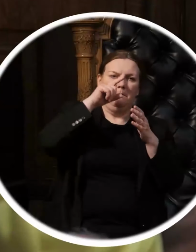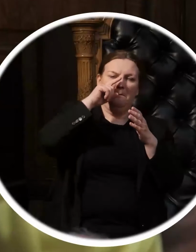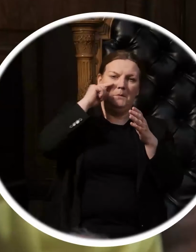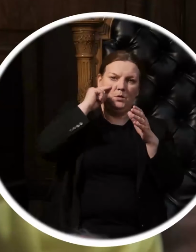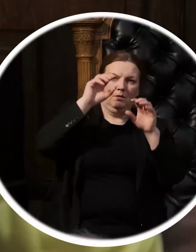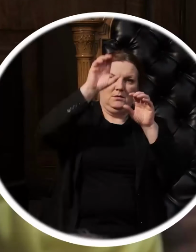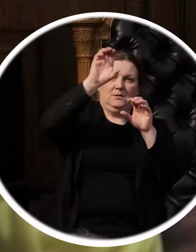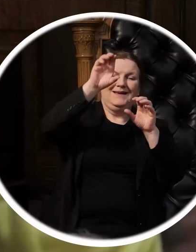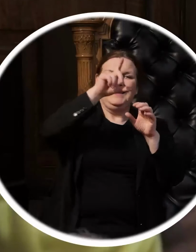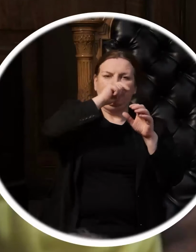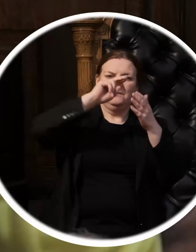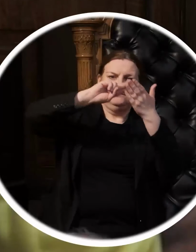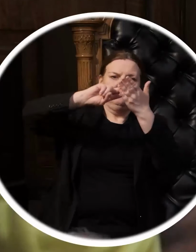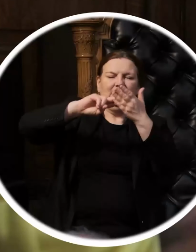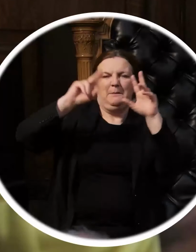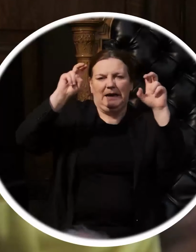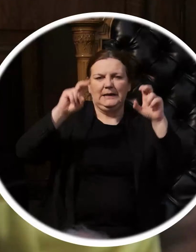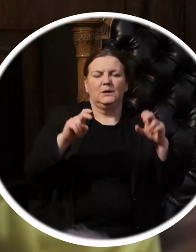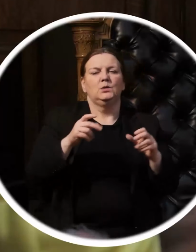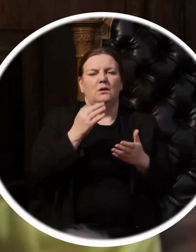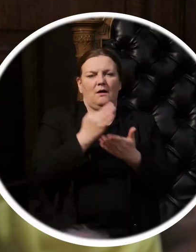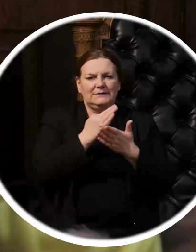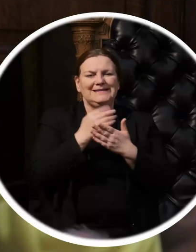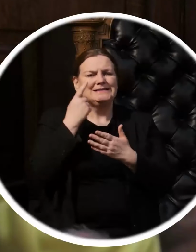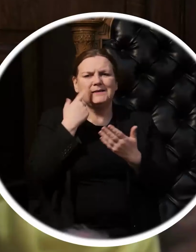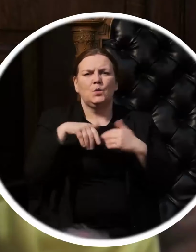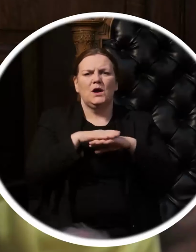That's called labelling and you traditionally see them on Tudor mansions.